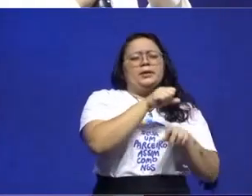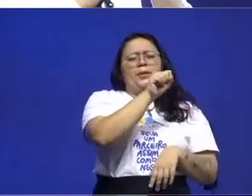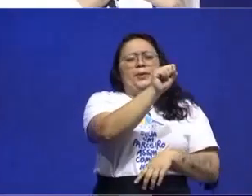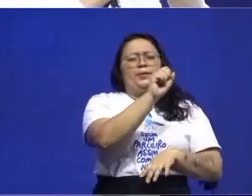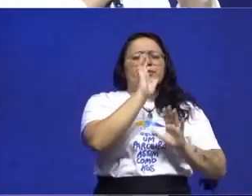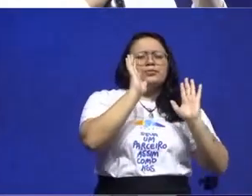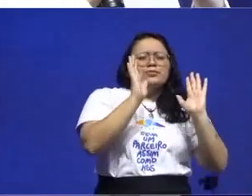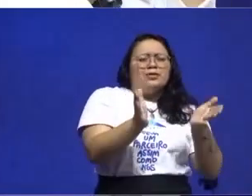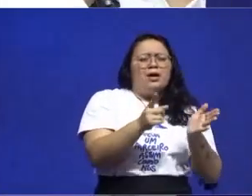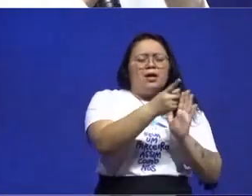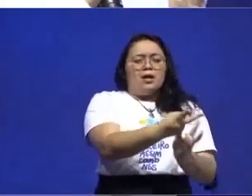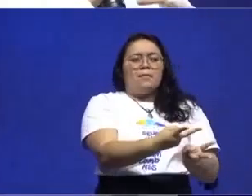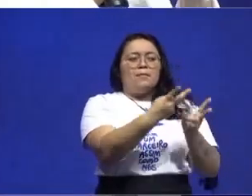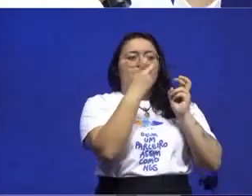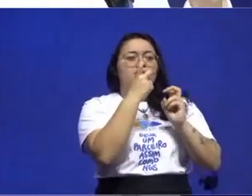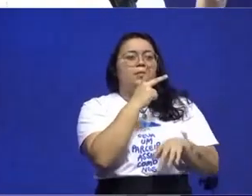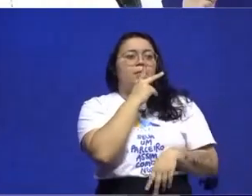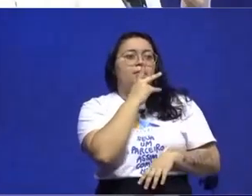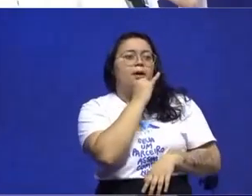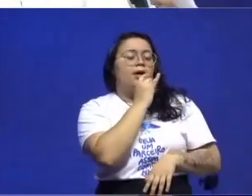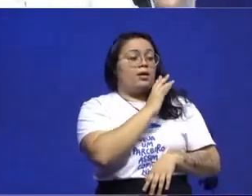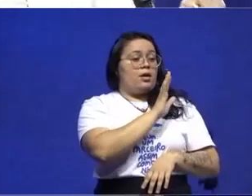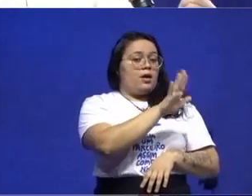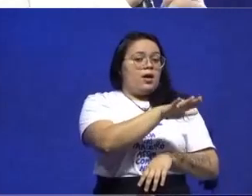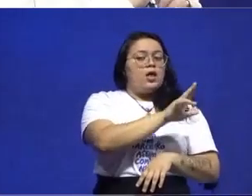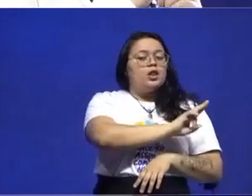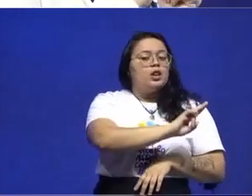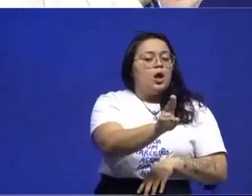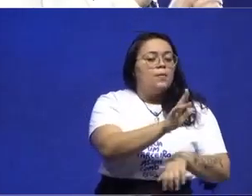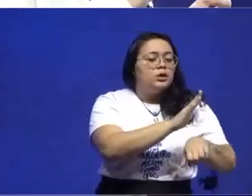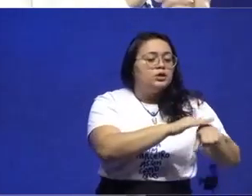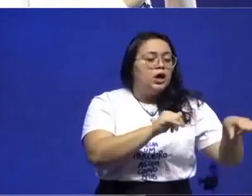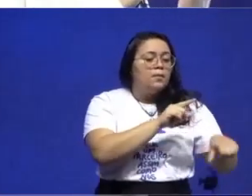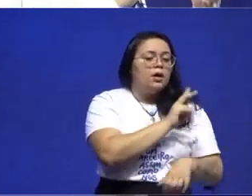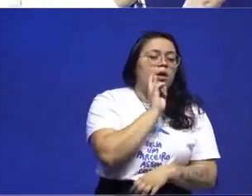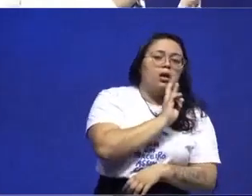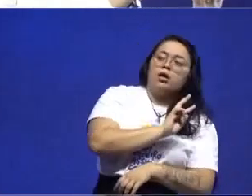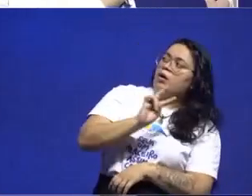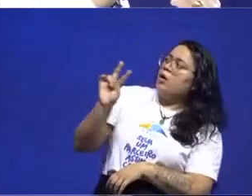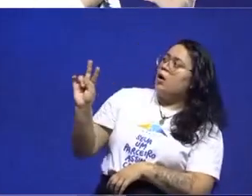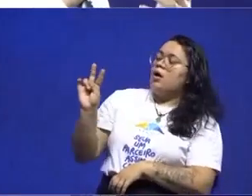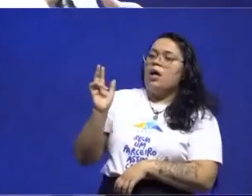when your little name is called to look when your name is called, then it already signals how strange it is that a